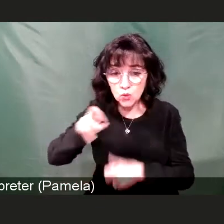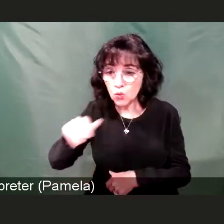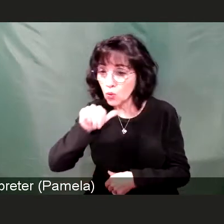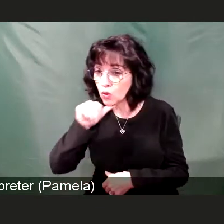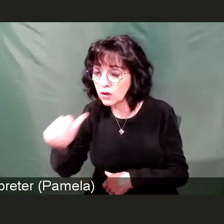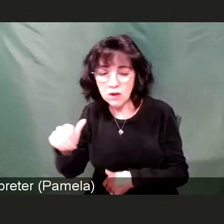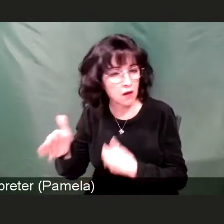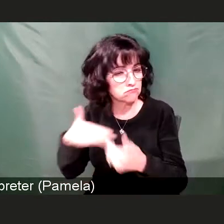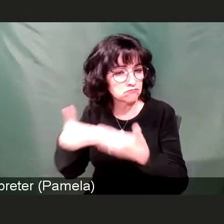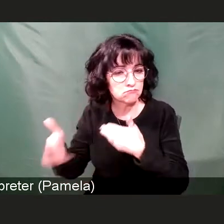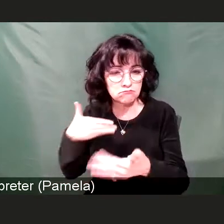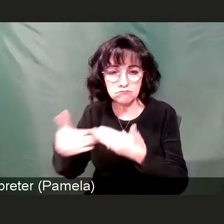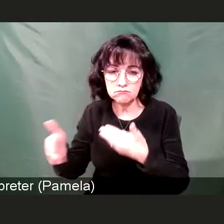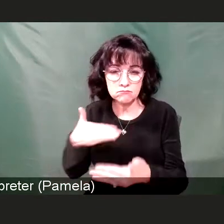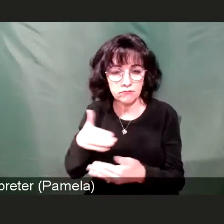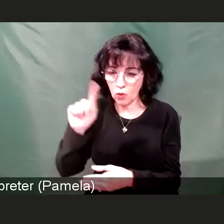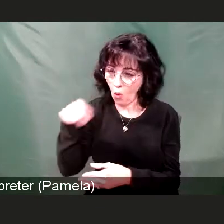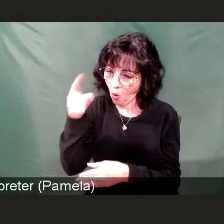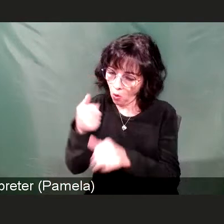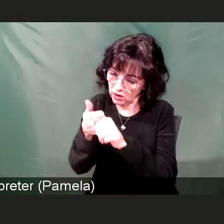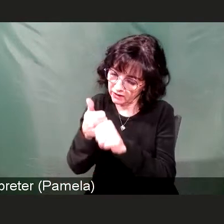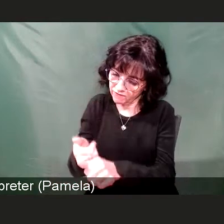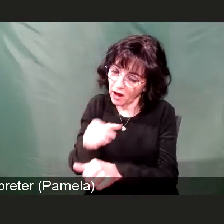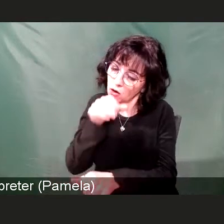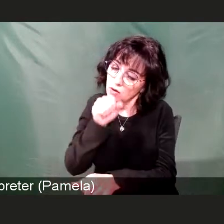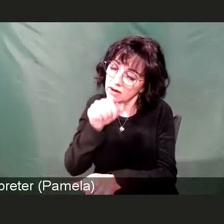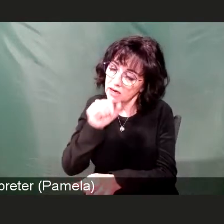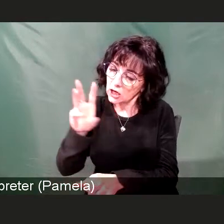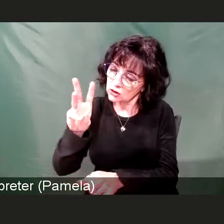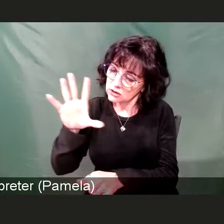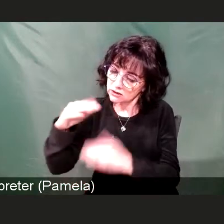It also included additional frontline essential workers